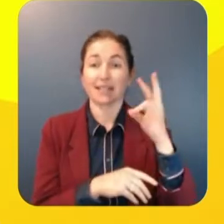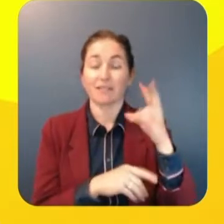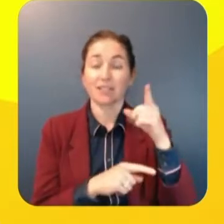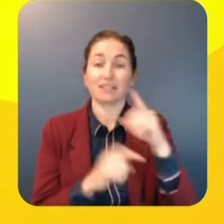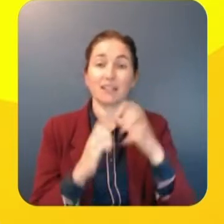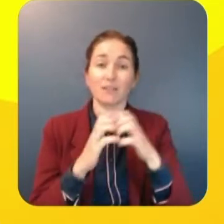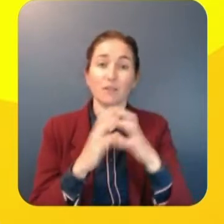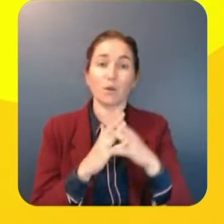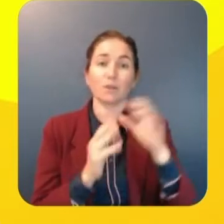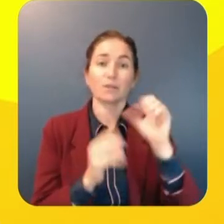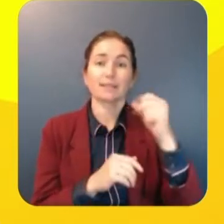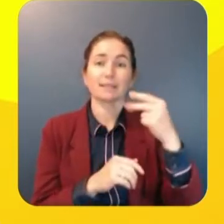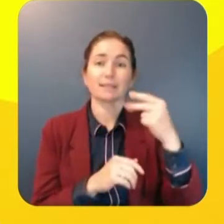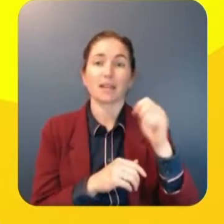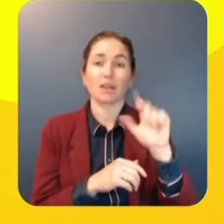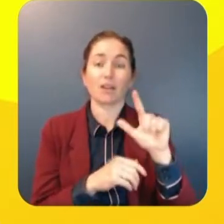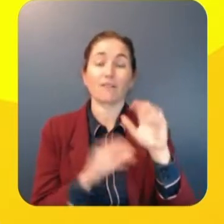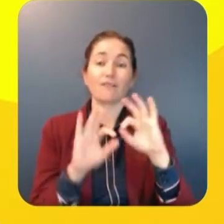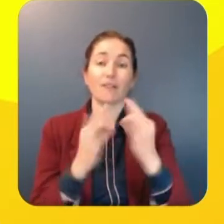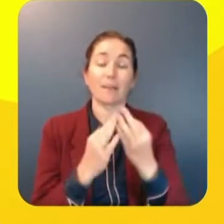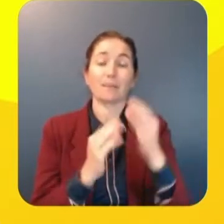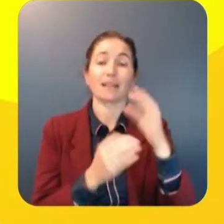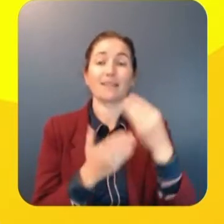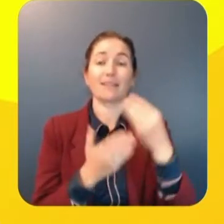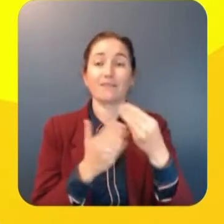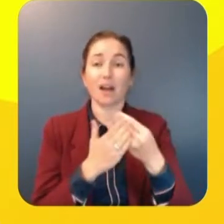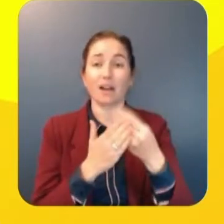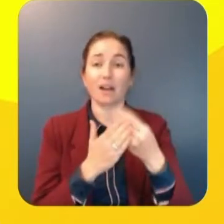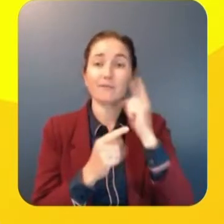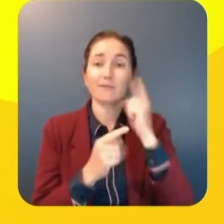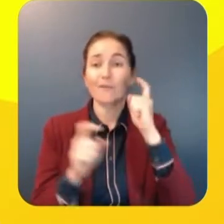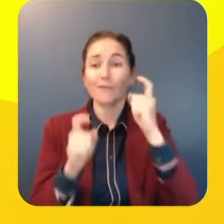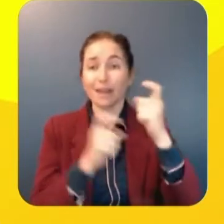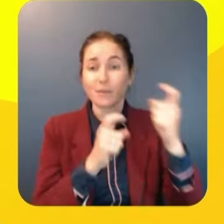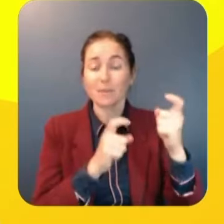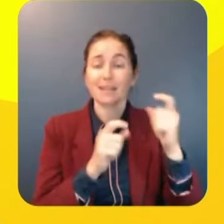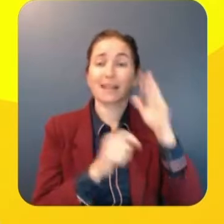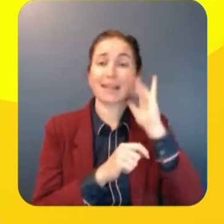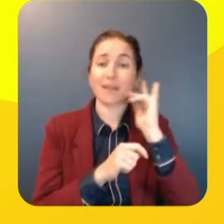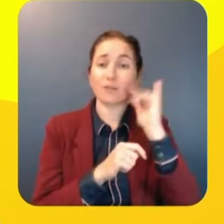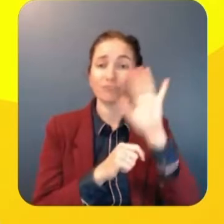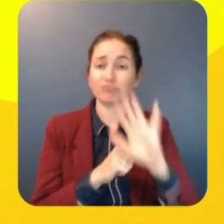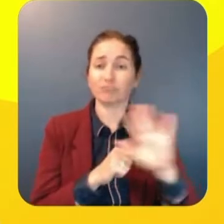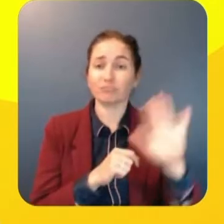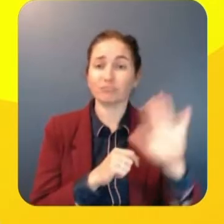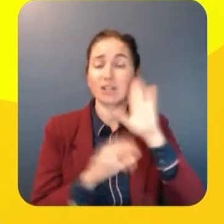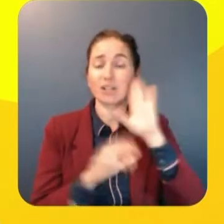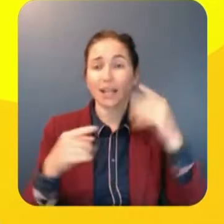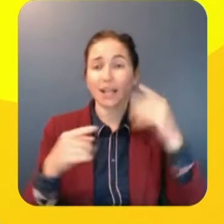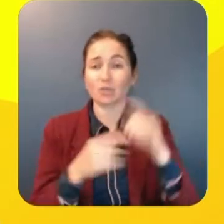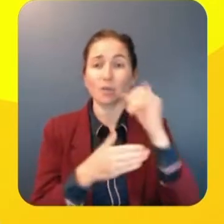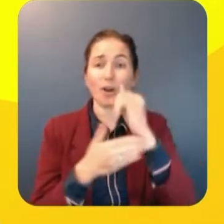which is committed to philanthropy in California and beyond, and through dedication to the arts and education in housing, and human rights.